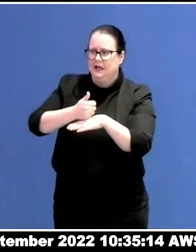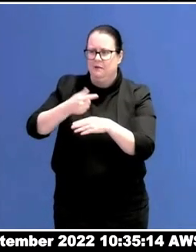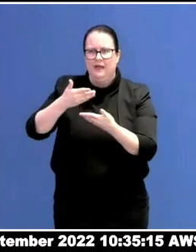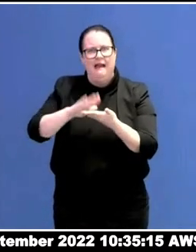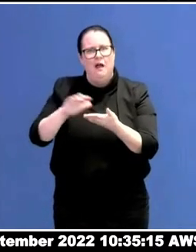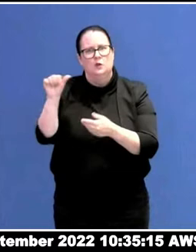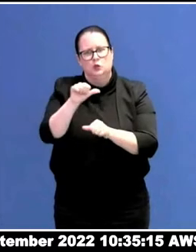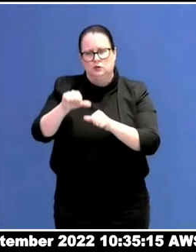making it up on the fly.